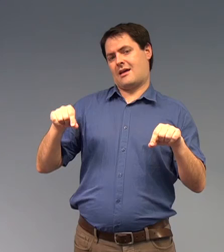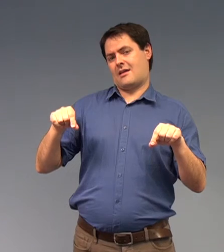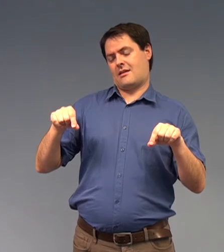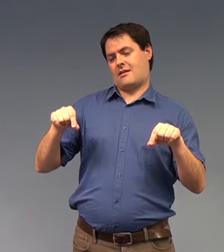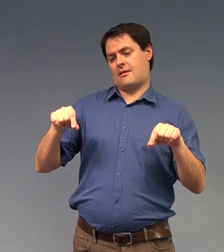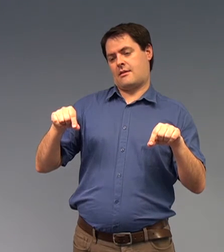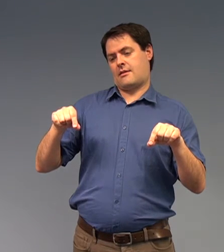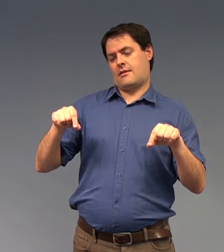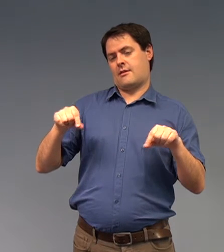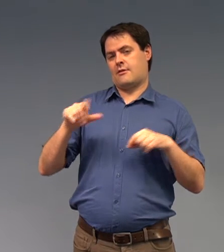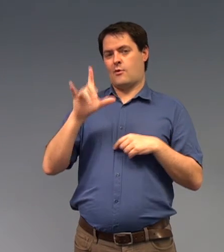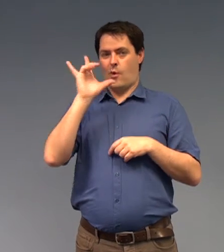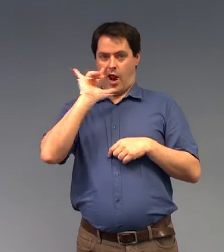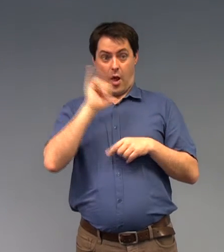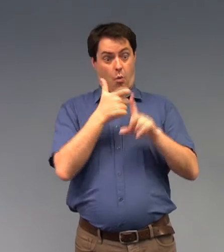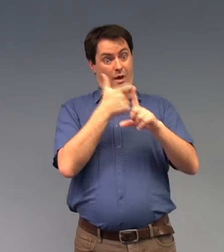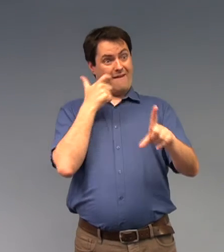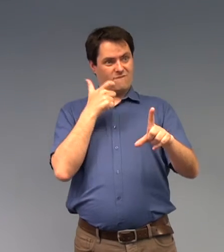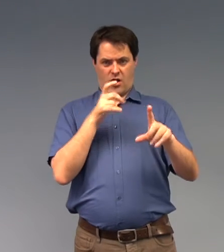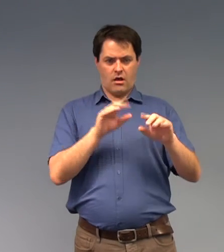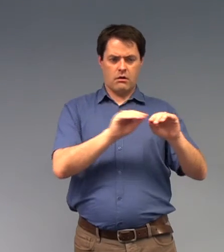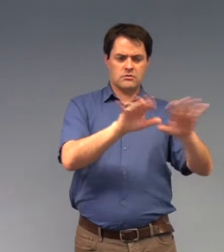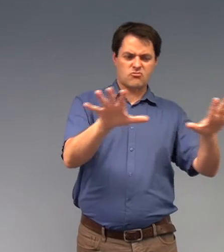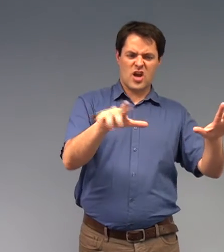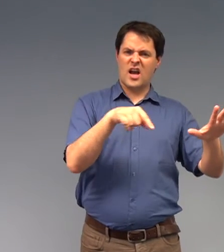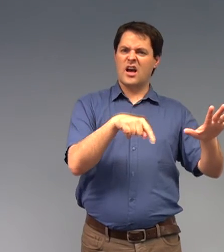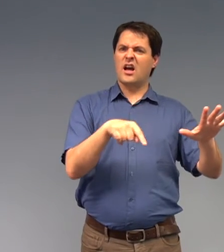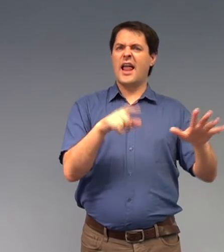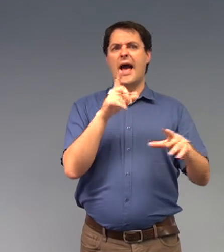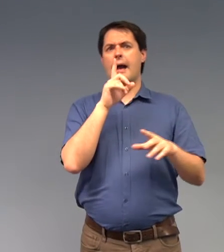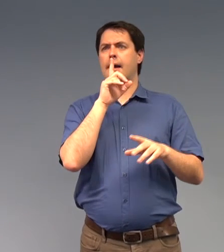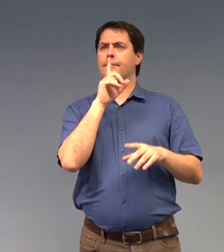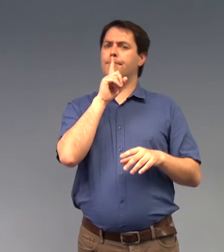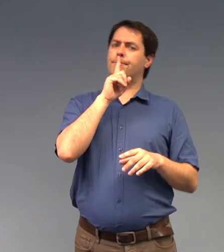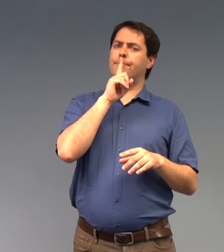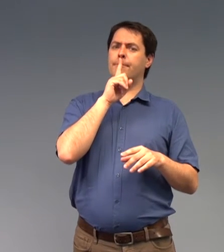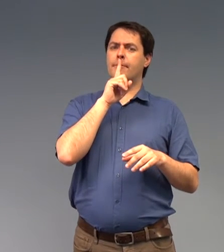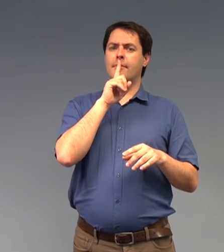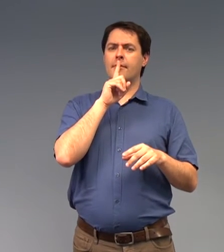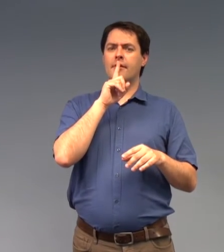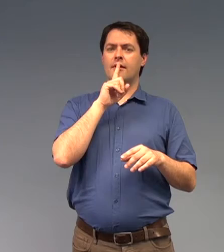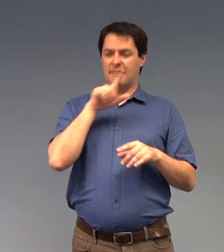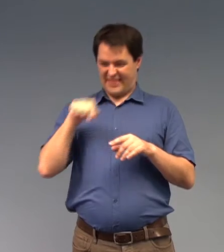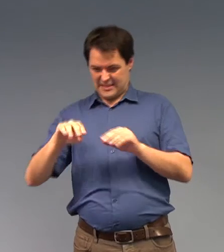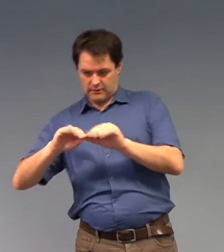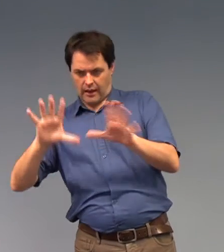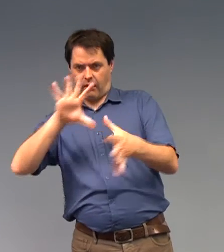they initiated the verb from that specific place.